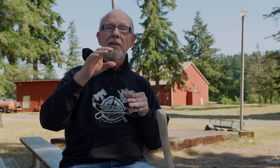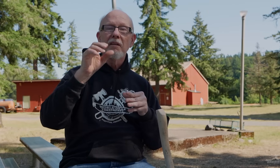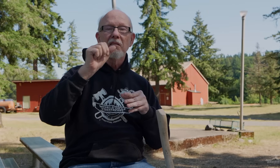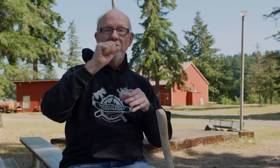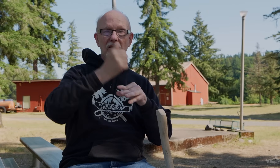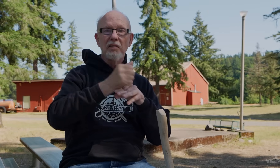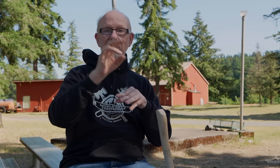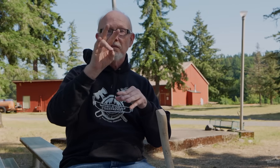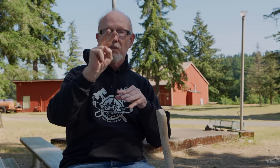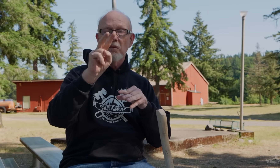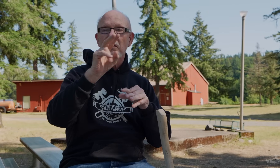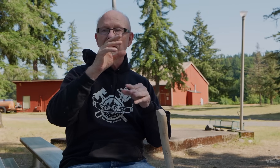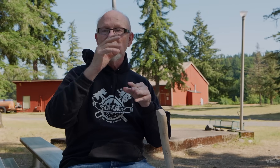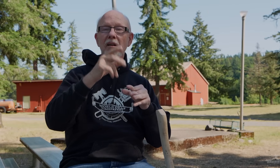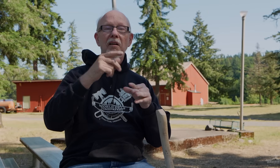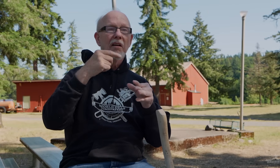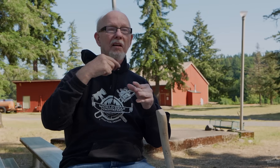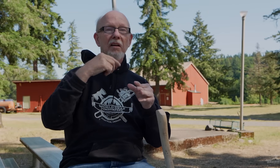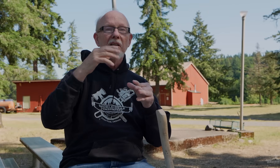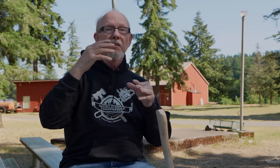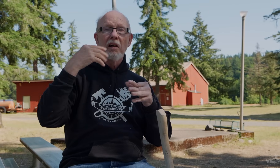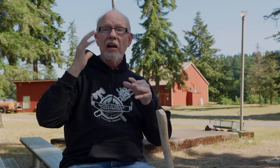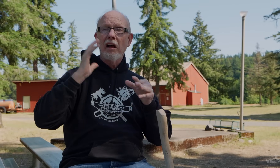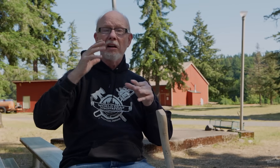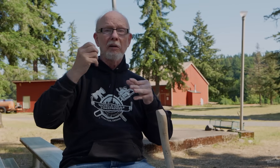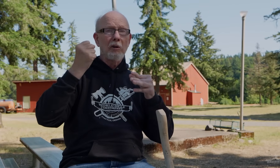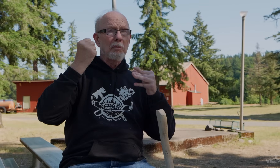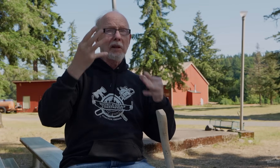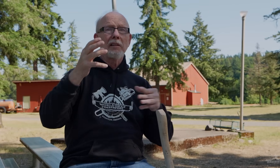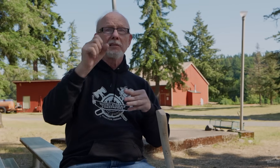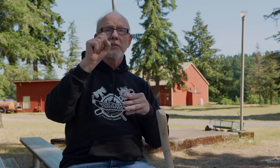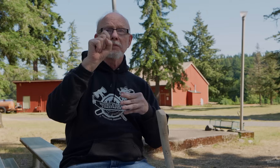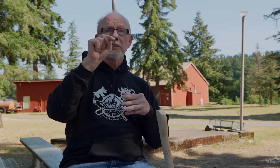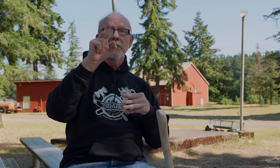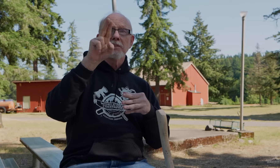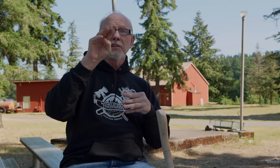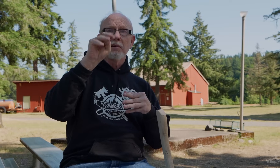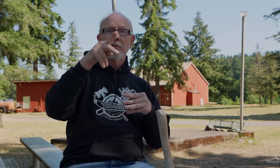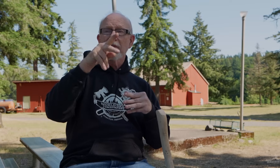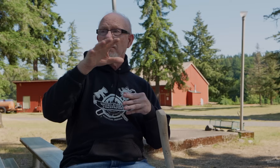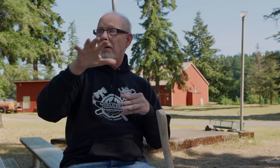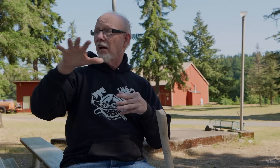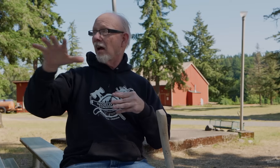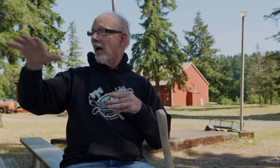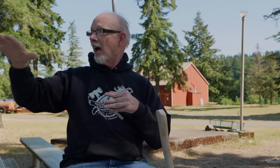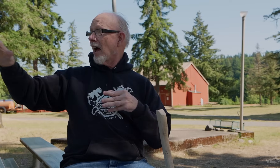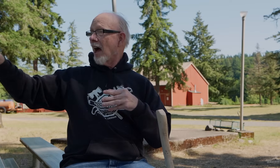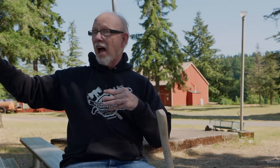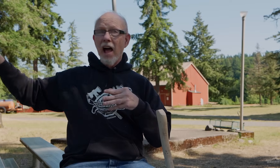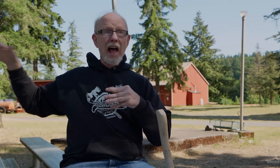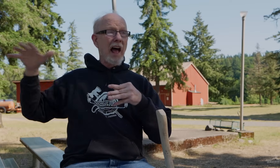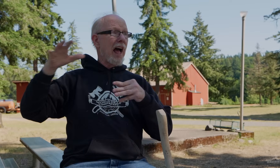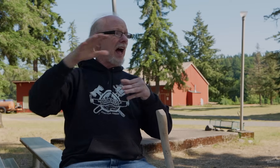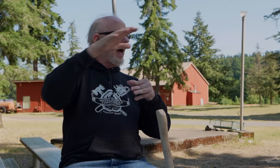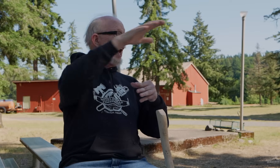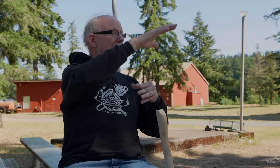This campground was founded in 1972. Back then, there were stumps all over this land.